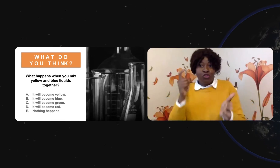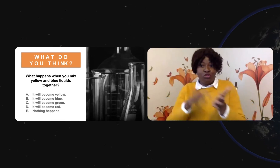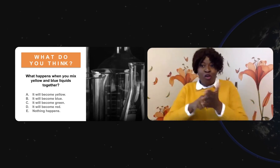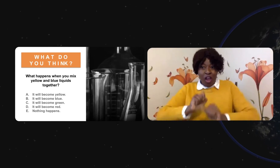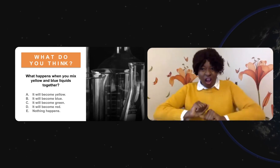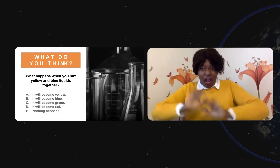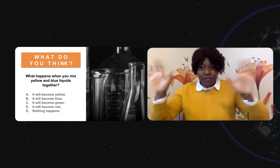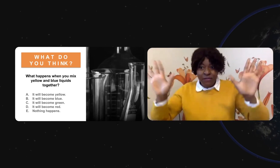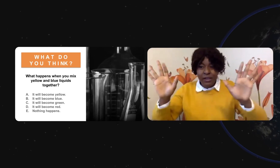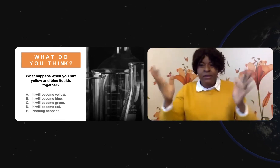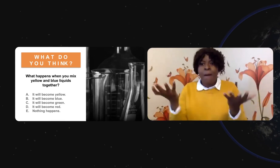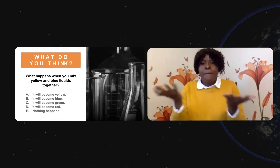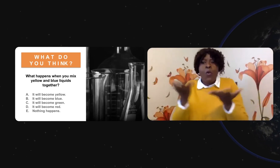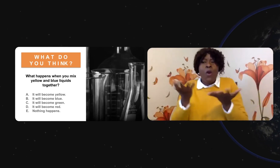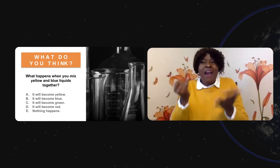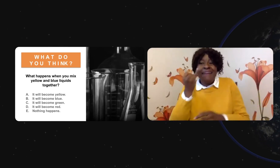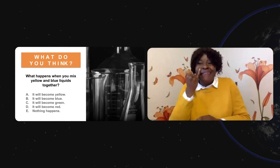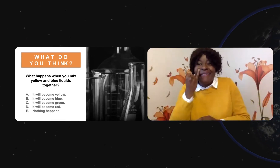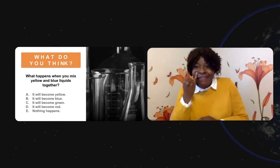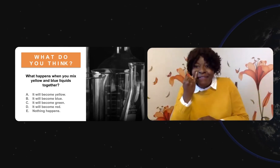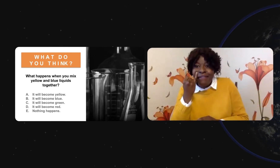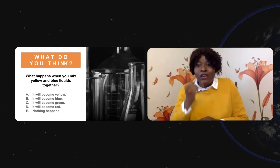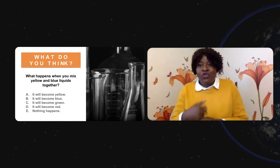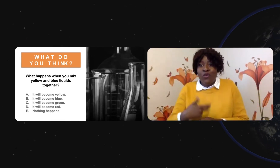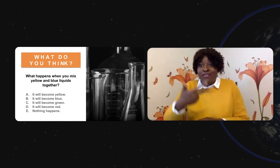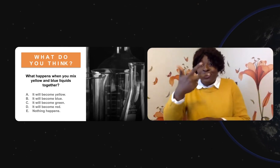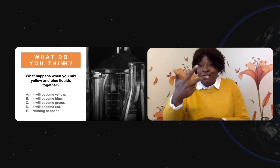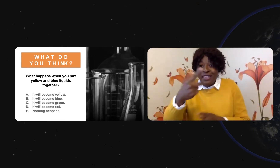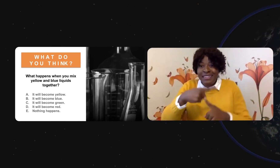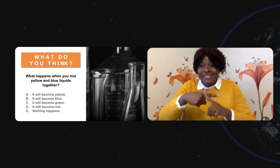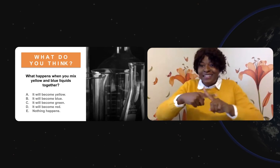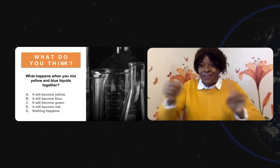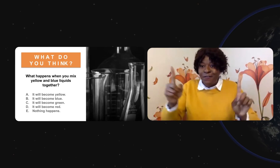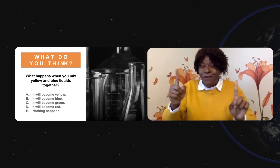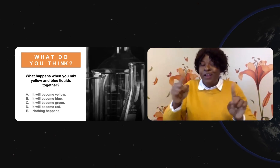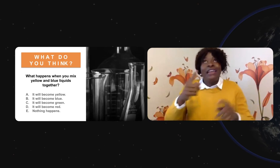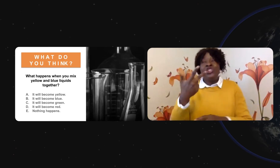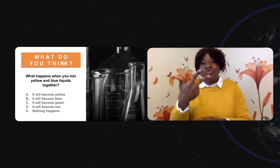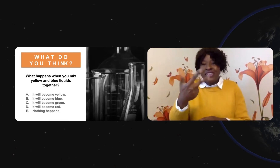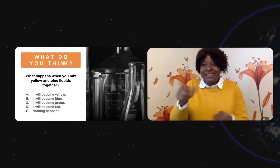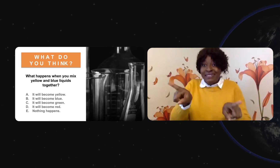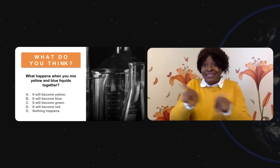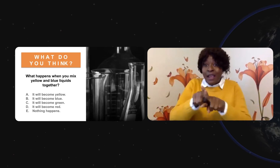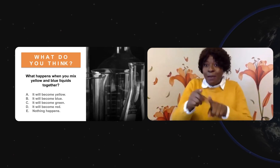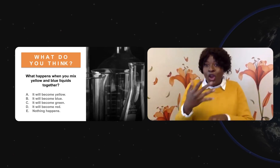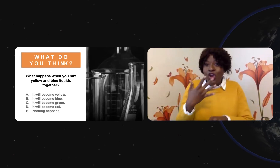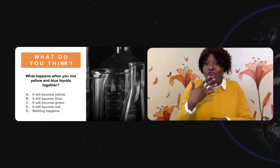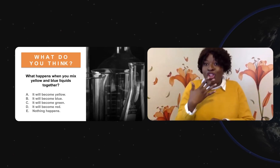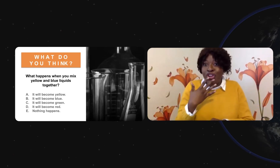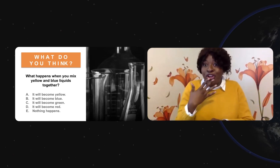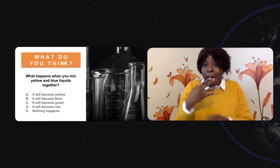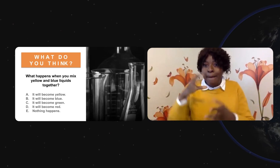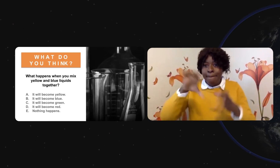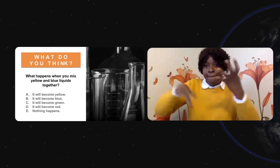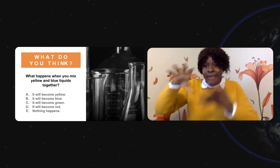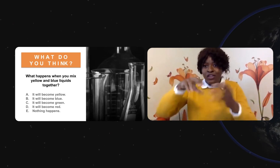If you recycle appropriately, you can notice a big difference.